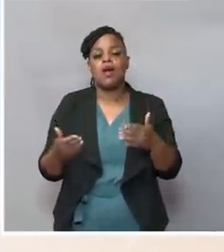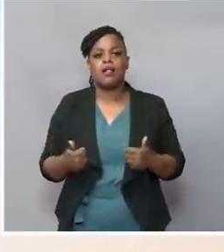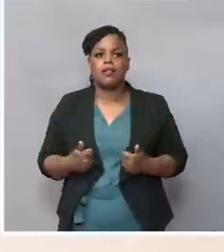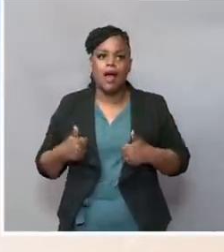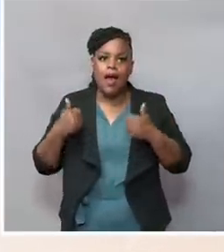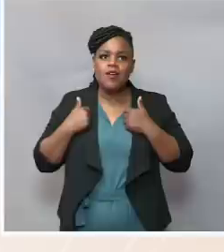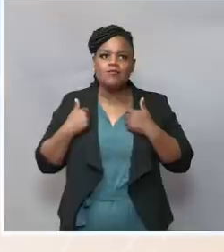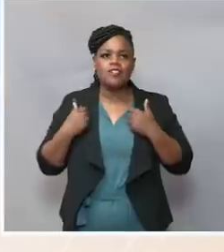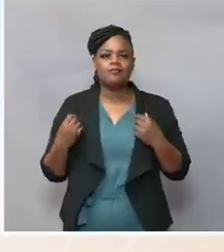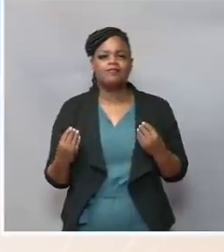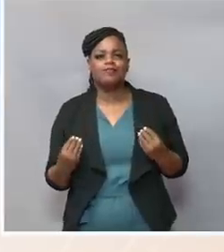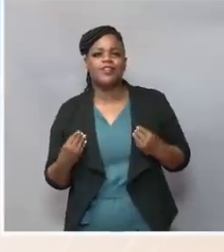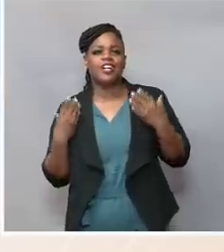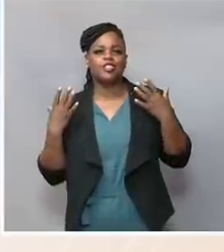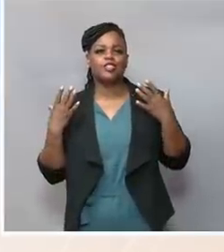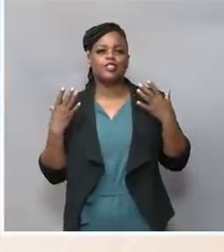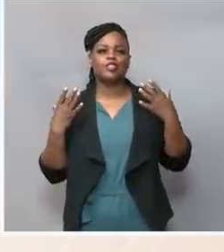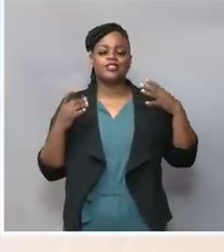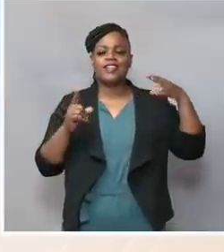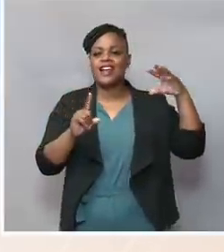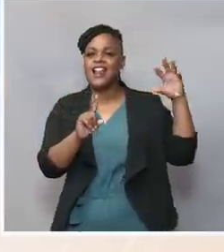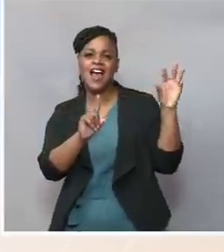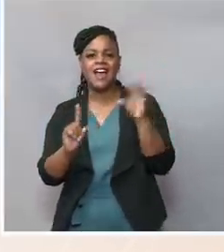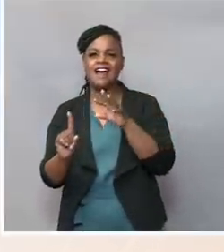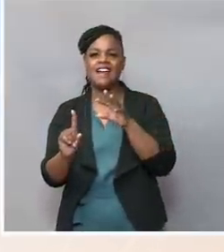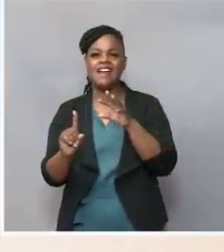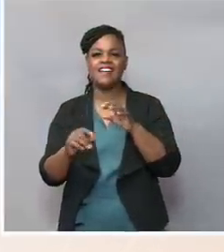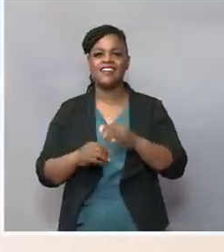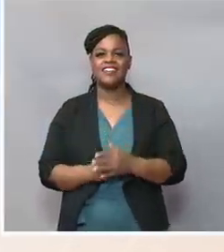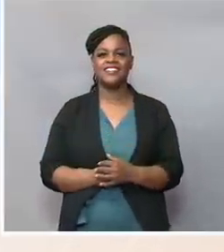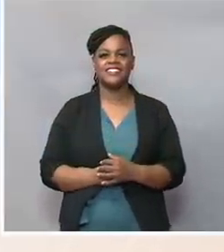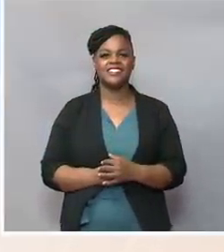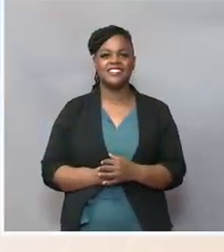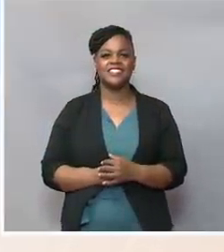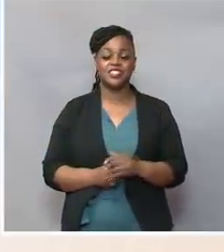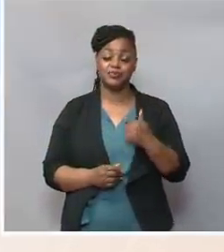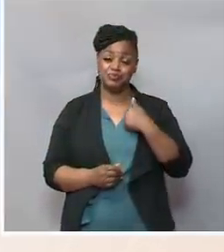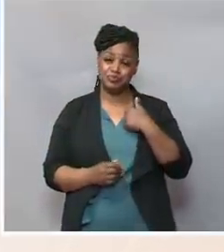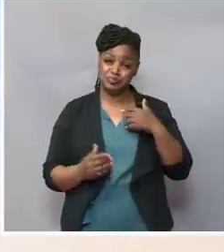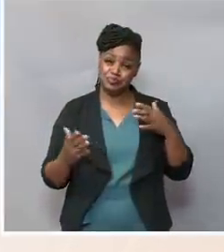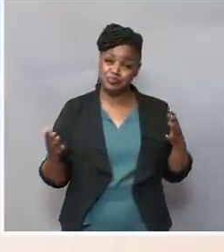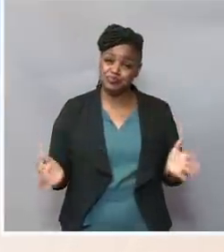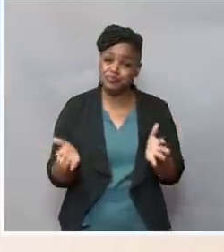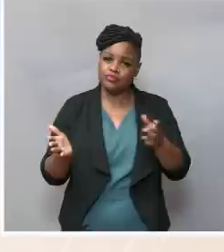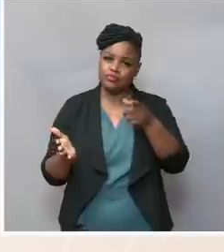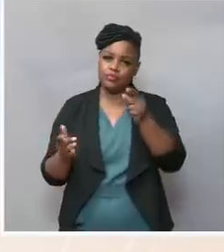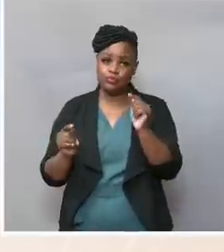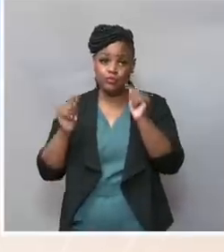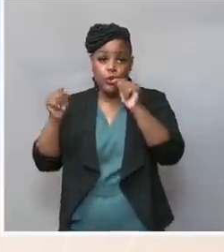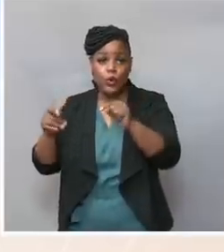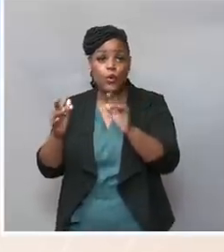So, we first encourage you to go on to our website, look up the parks and the programs